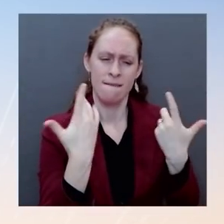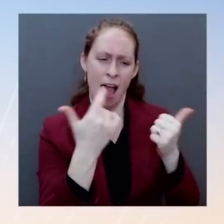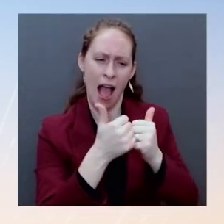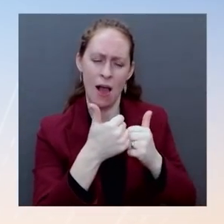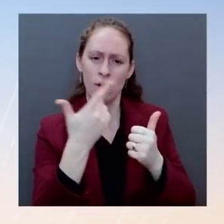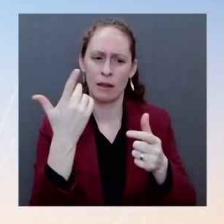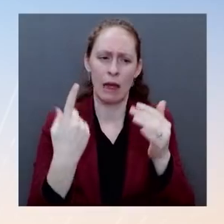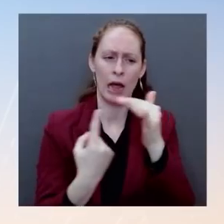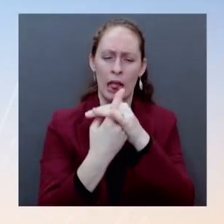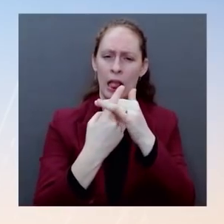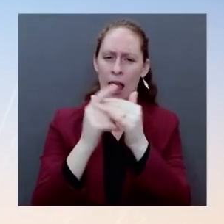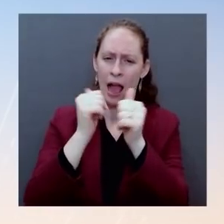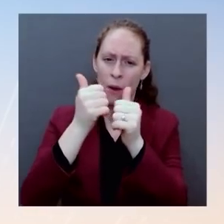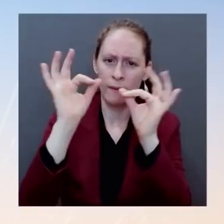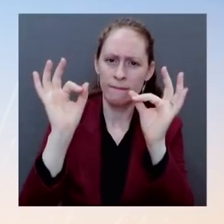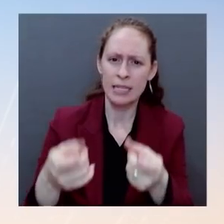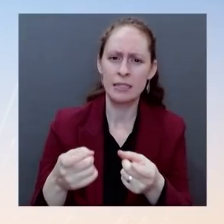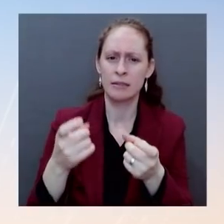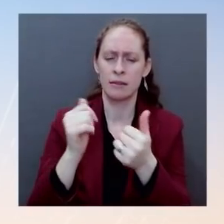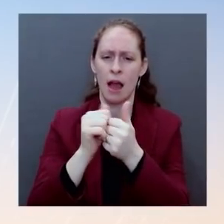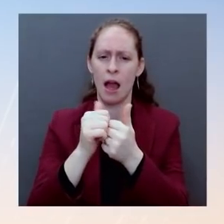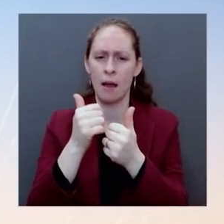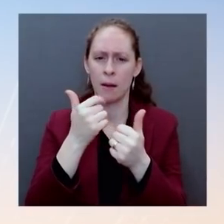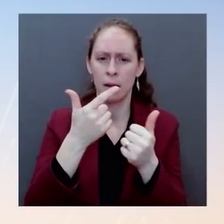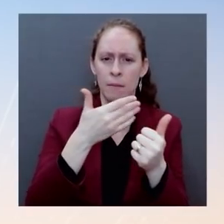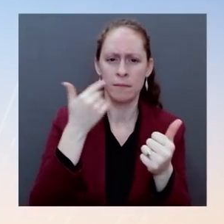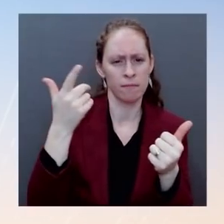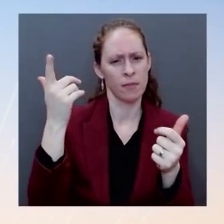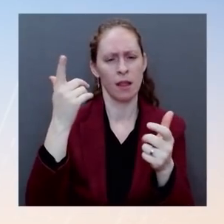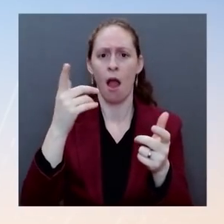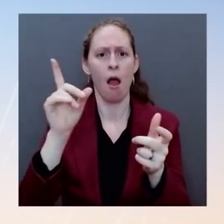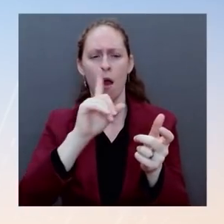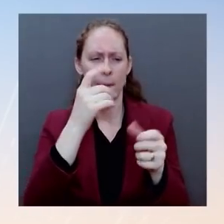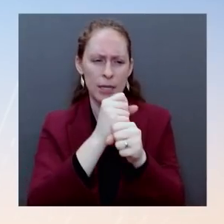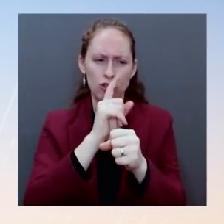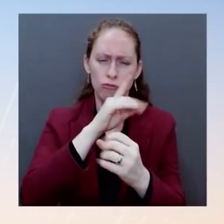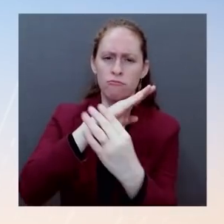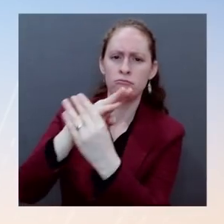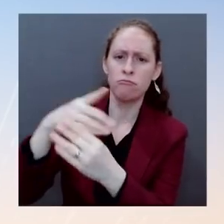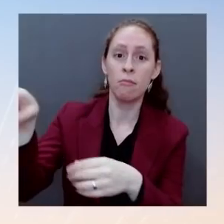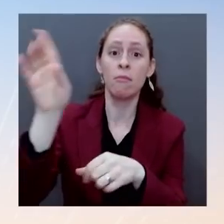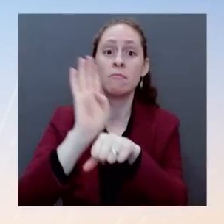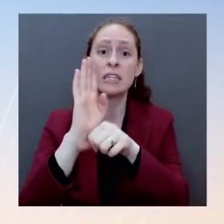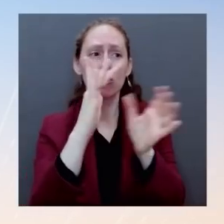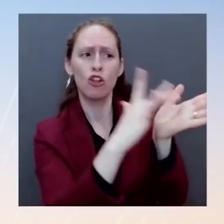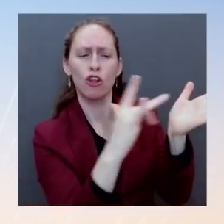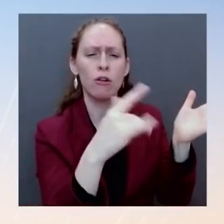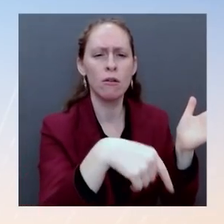The Press: So, for clarity, that means by the end of '22 it's moderated, or we're kind of back to where we were before this, by those projections? Mr. Deese: Well, if you look at --